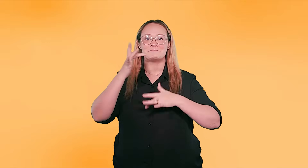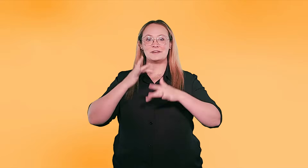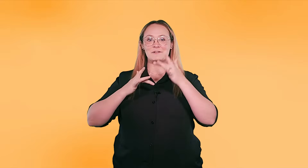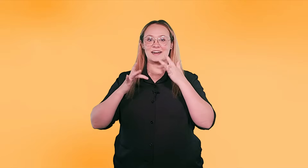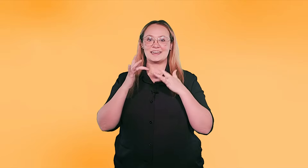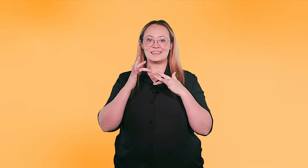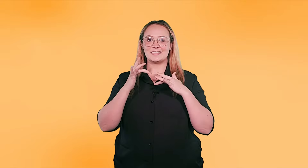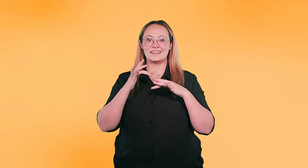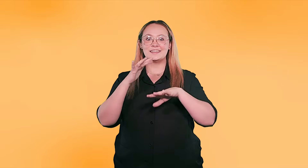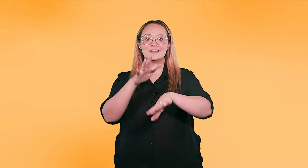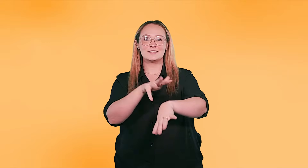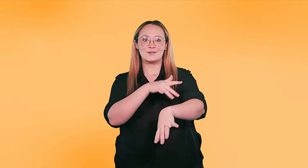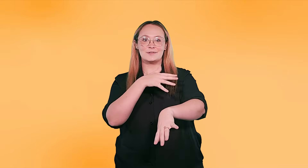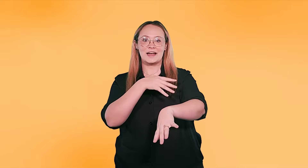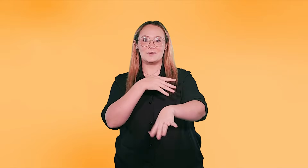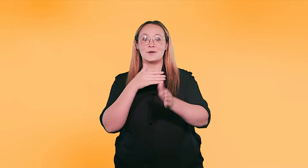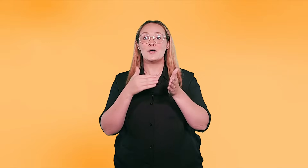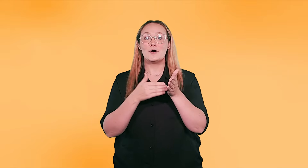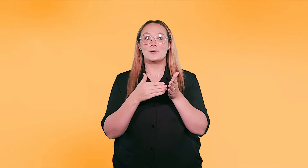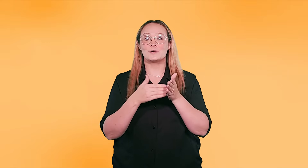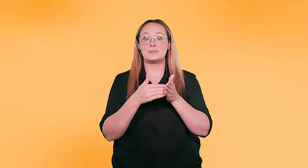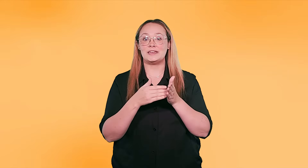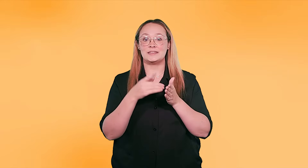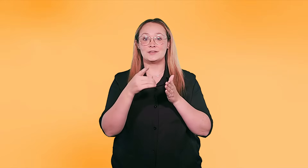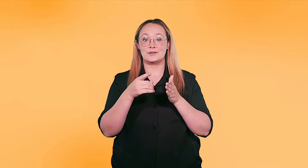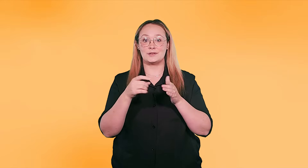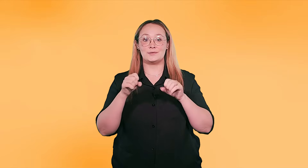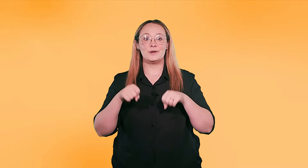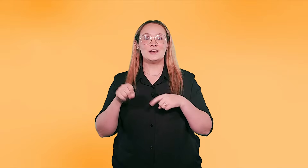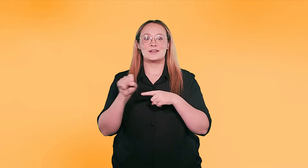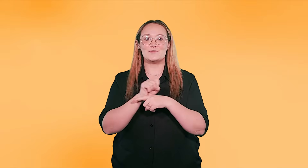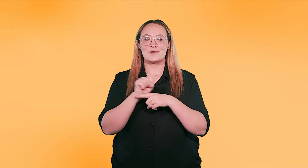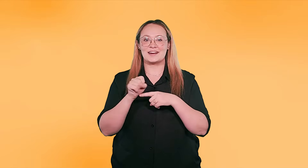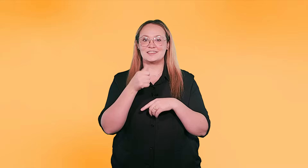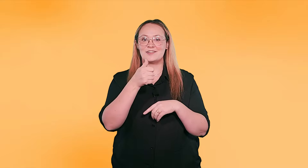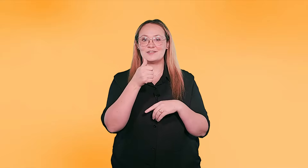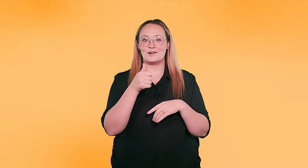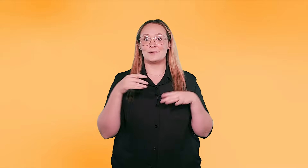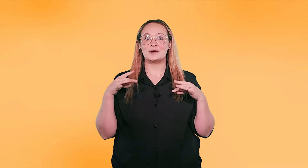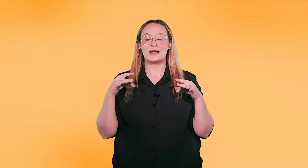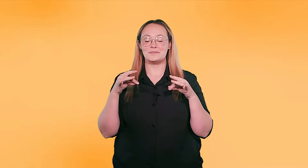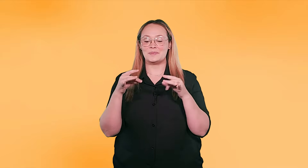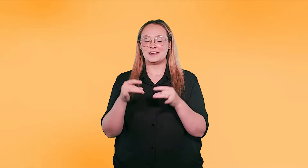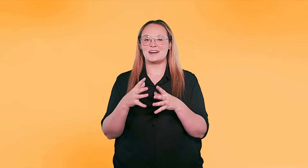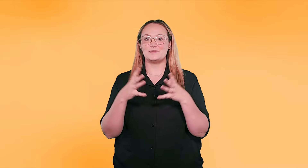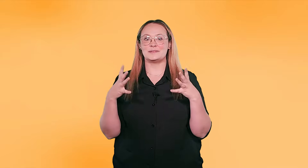rewind, slow down, or repeat so that you can practice on your own and pick up as